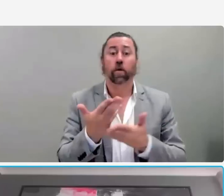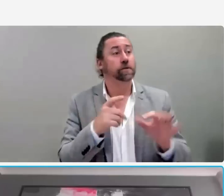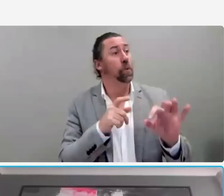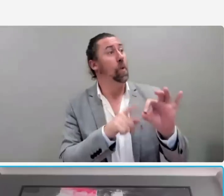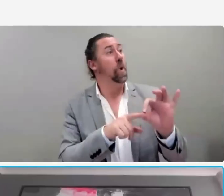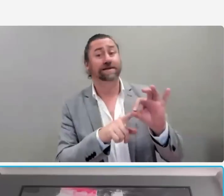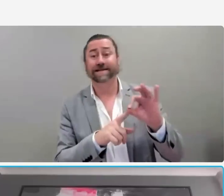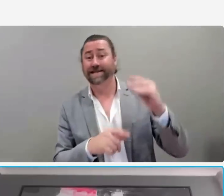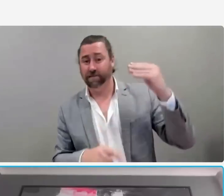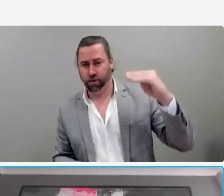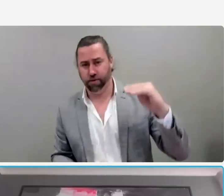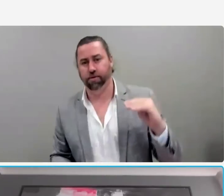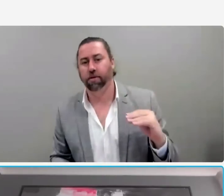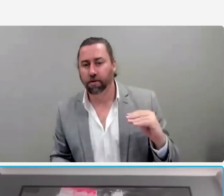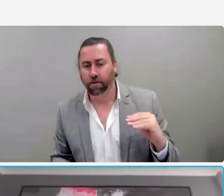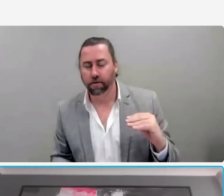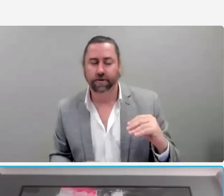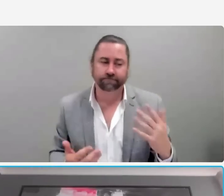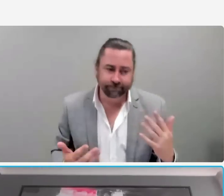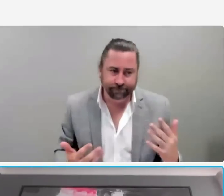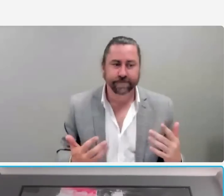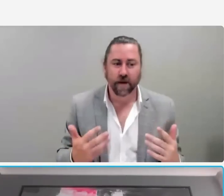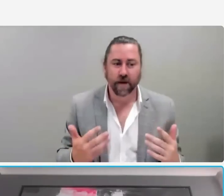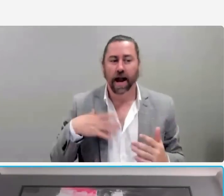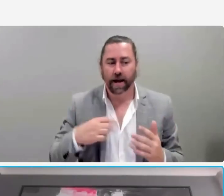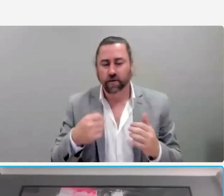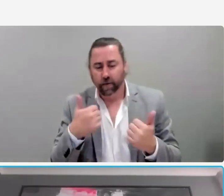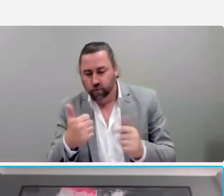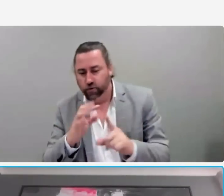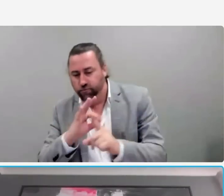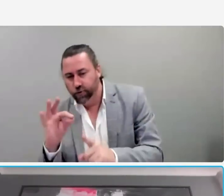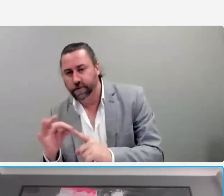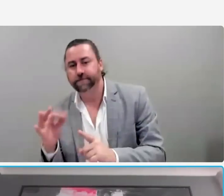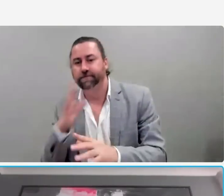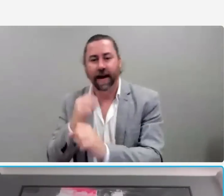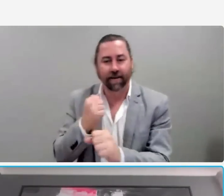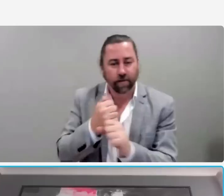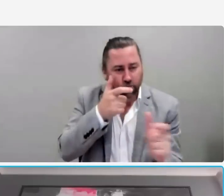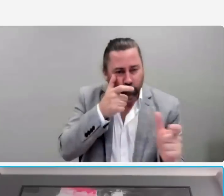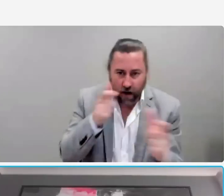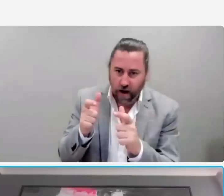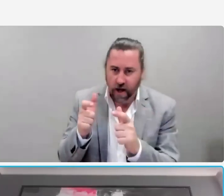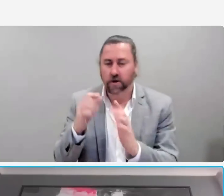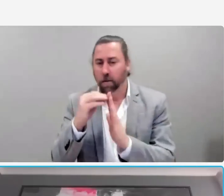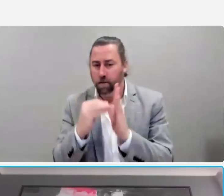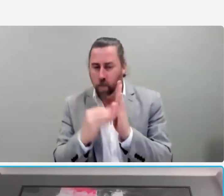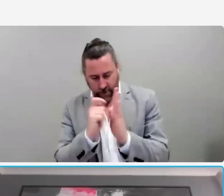choice, provider quality improvement, Government risk-based regulation and also policy development.